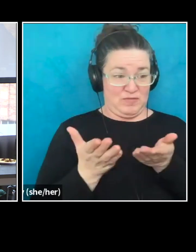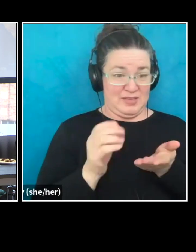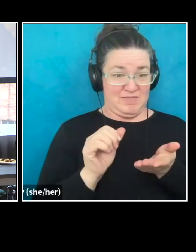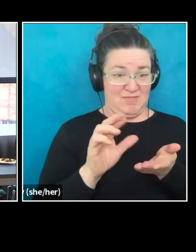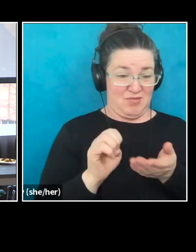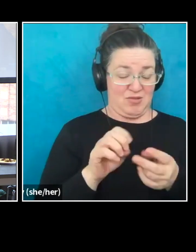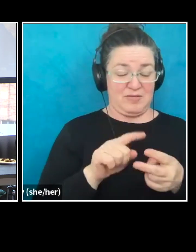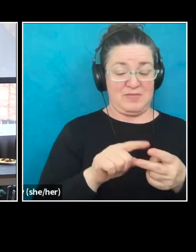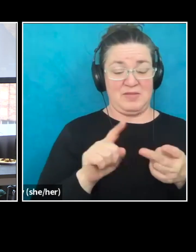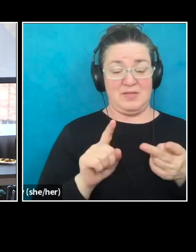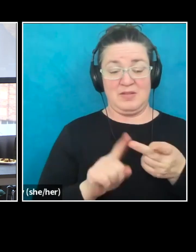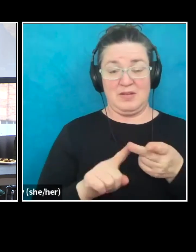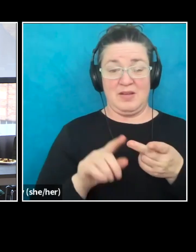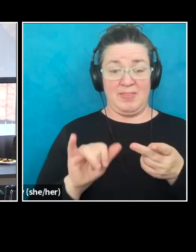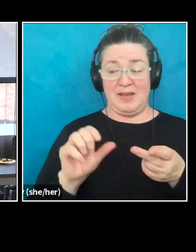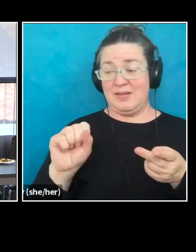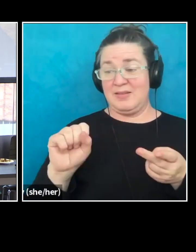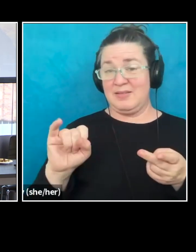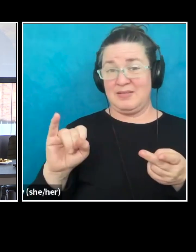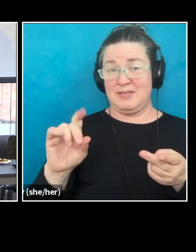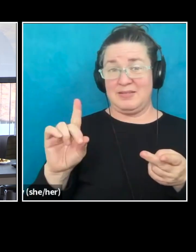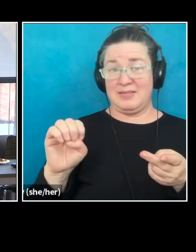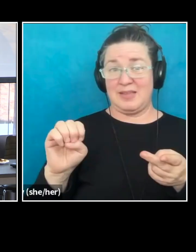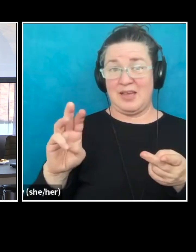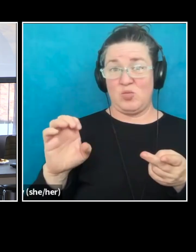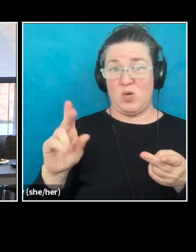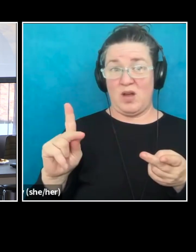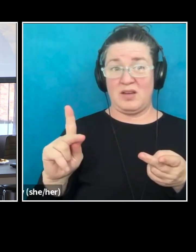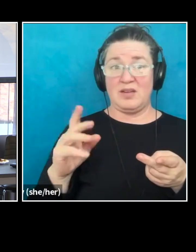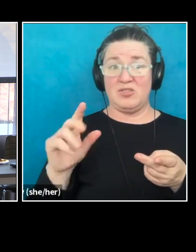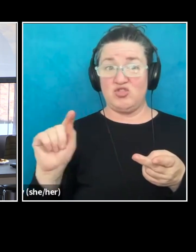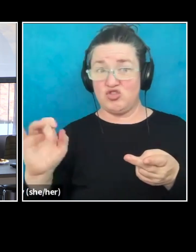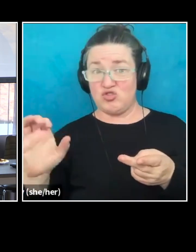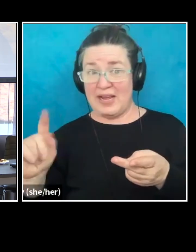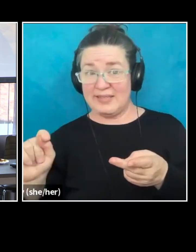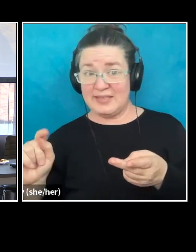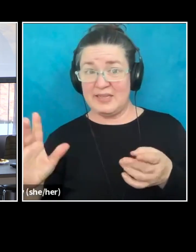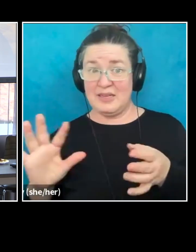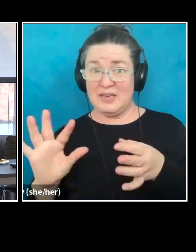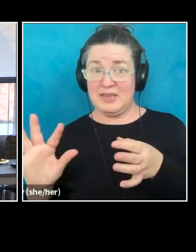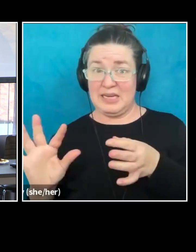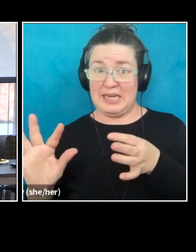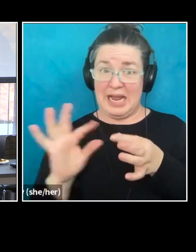right? And where where are the places we need to patch um to make sure that people can get uh,